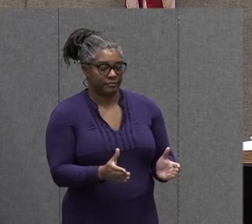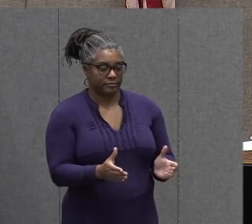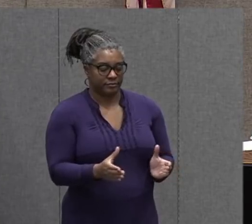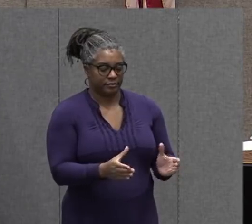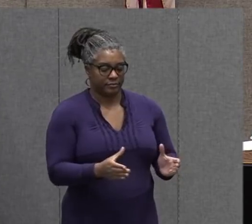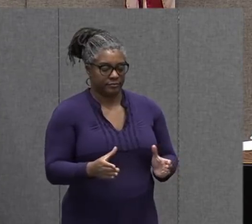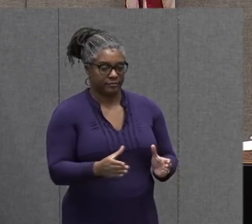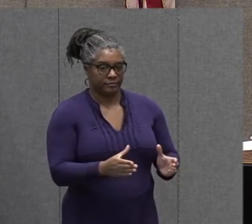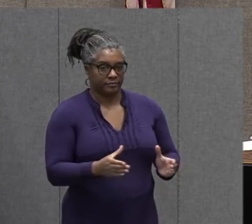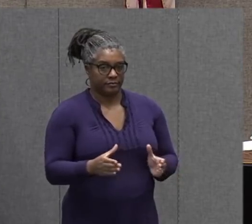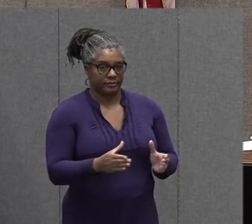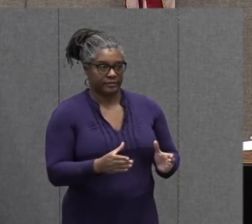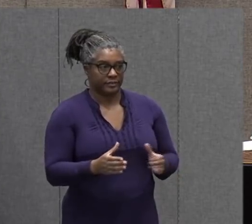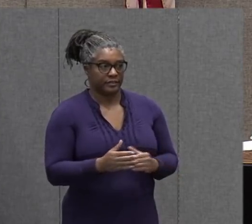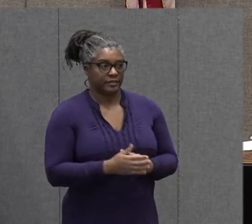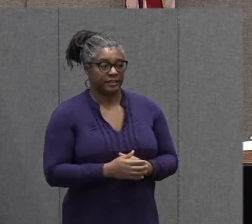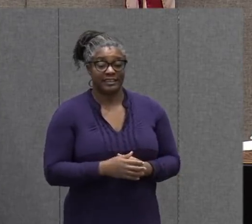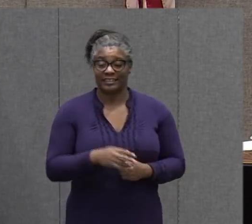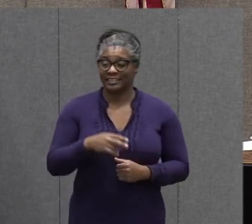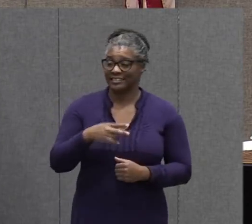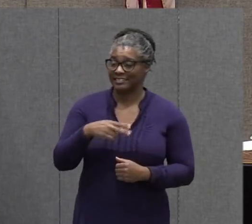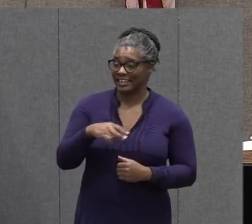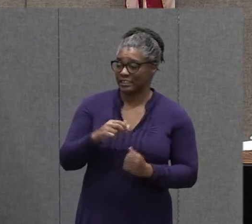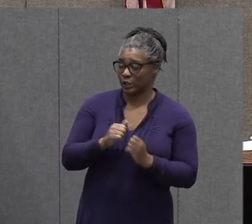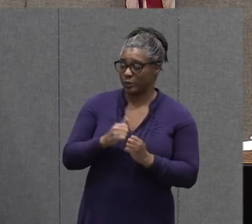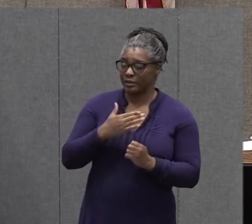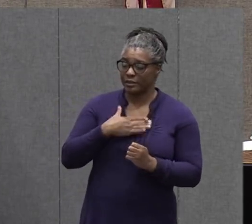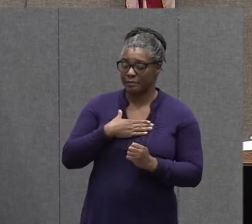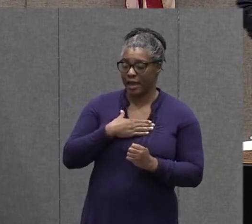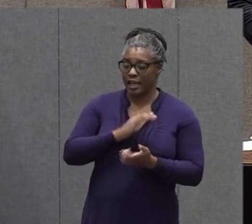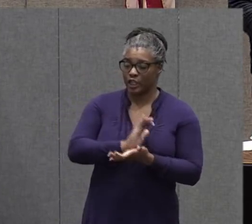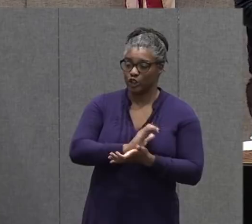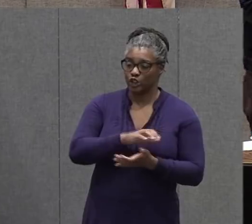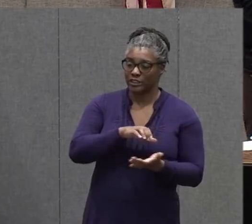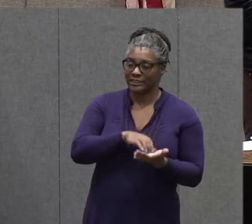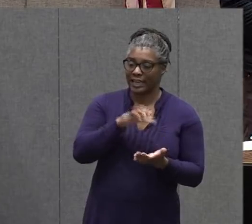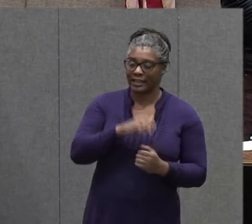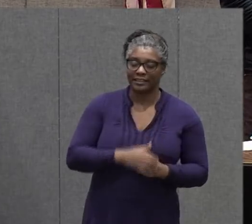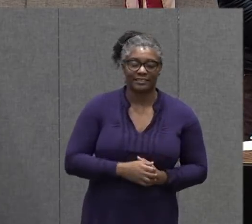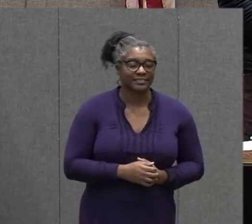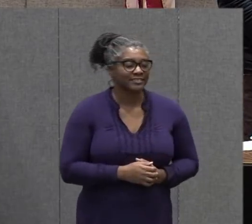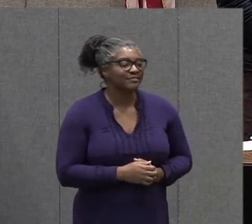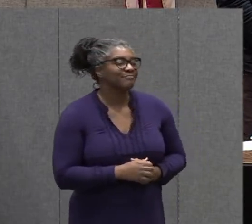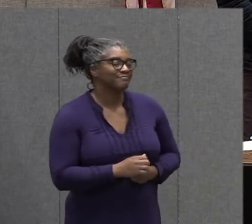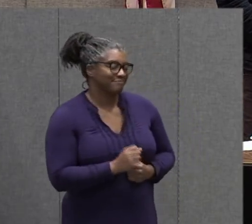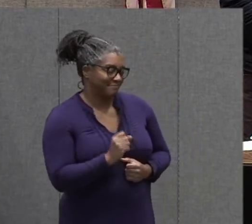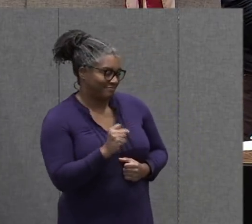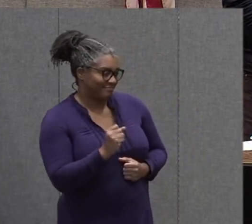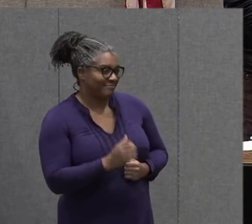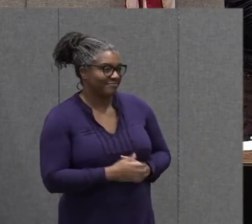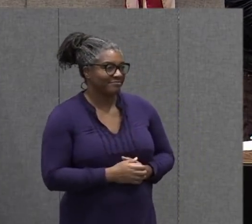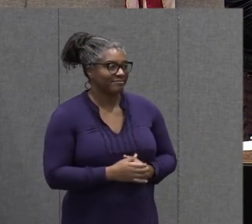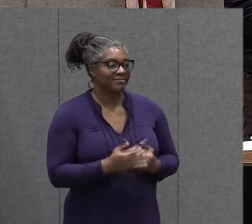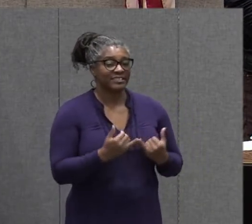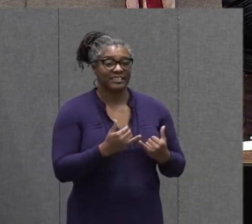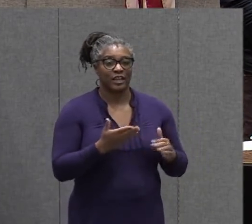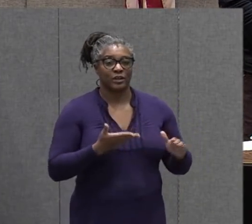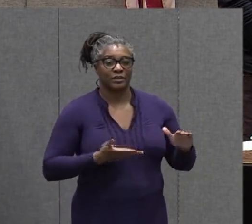[Miss Garcia] Dancing with his cheesecake, you can put it down, [Mr. R] Alright. [Miss Garcia] And then you can let that sit in the refrigerator. For about an hour or so